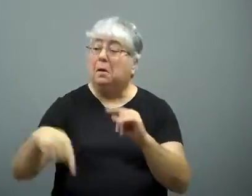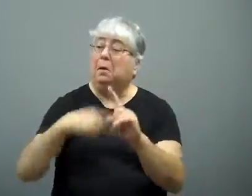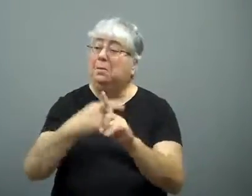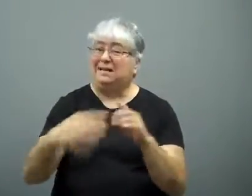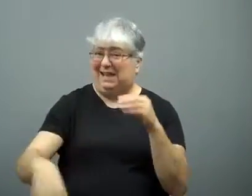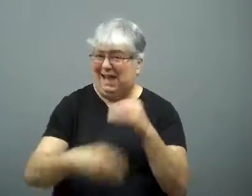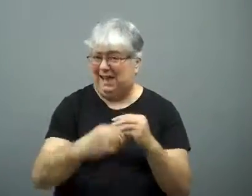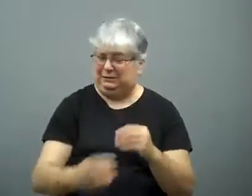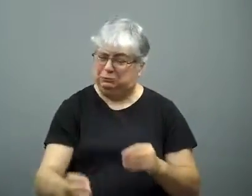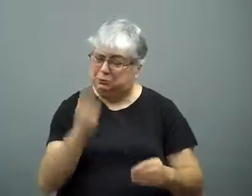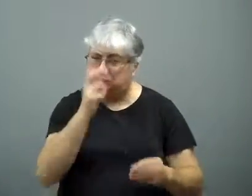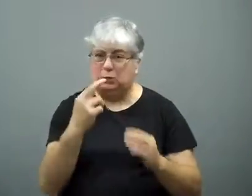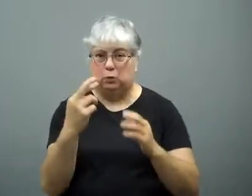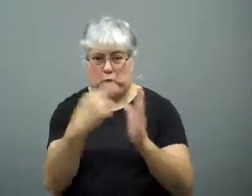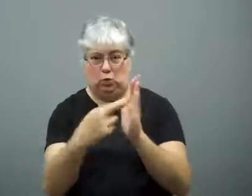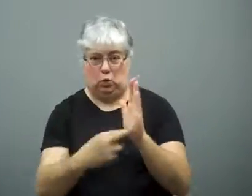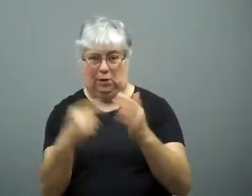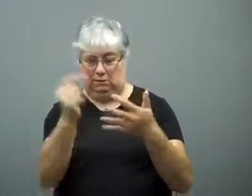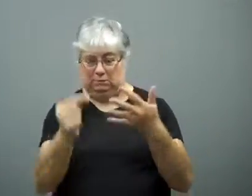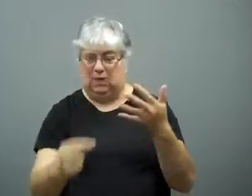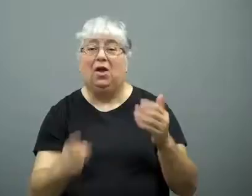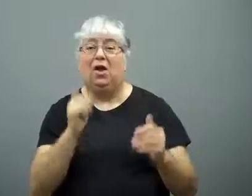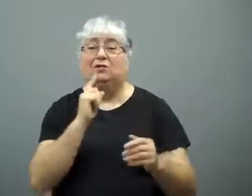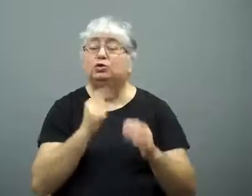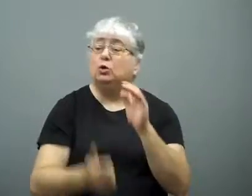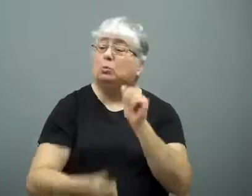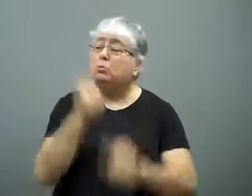It would also institute strict new regulations